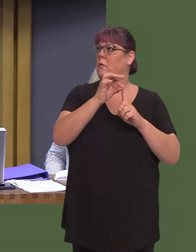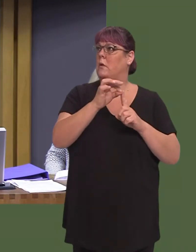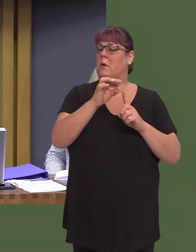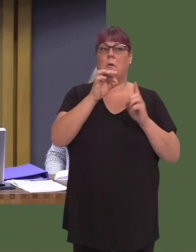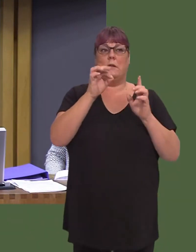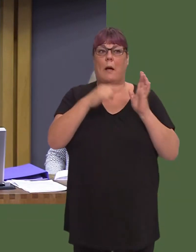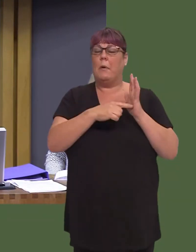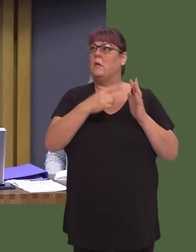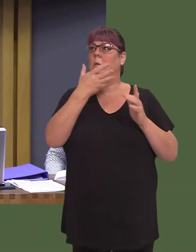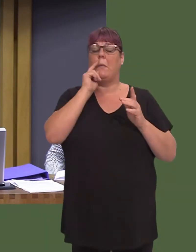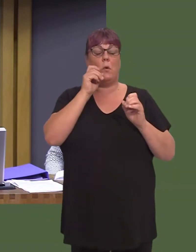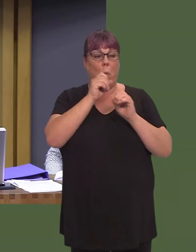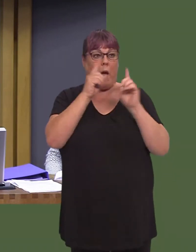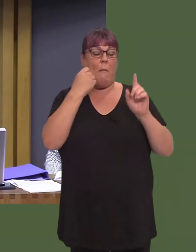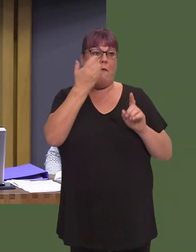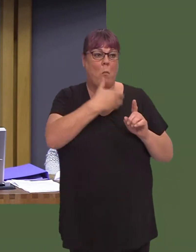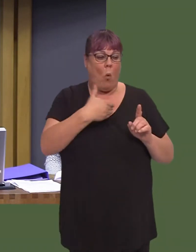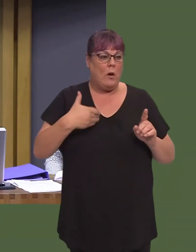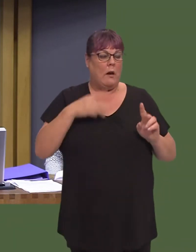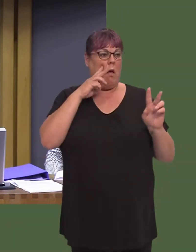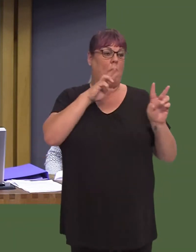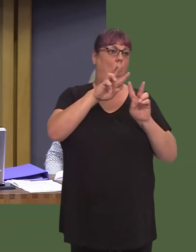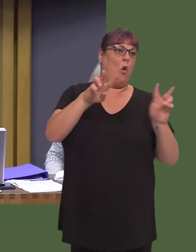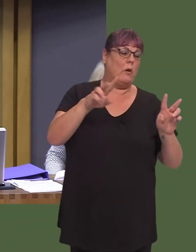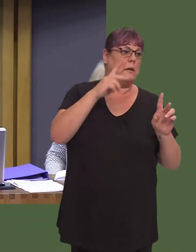a department. In which case, we get no Barnett consequential at all. 'We don't know', is